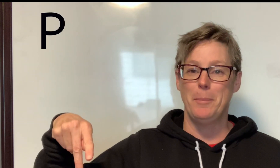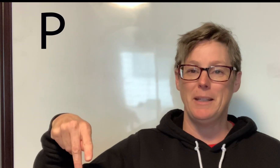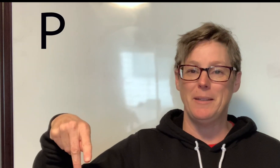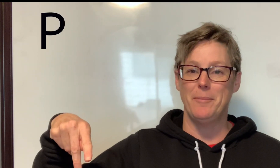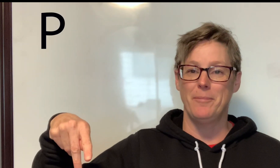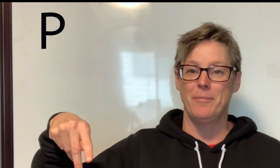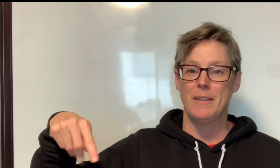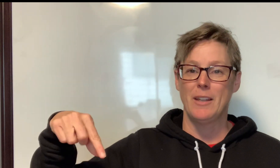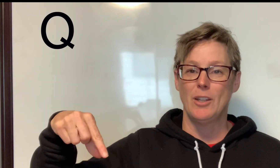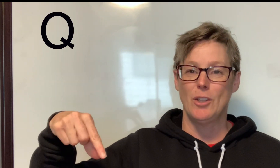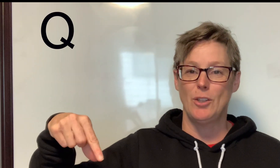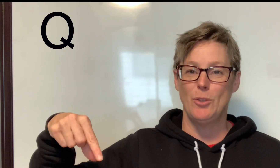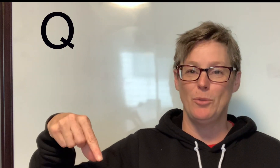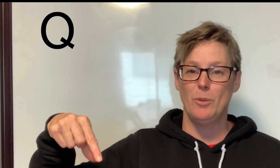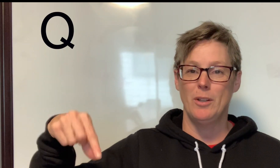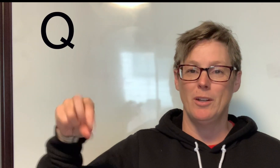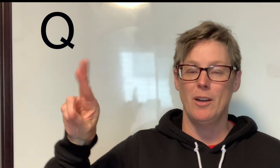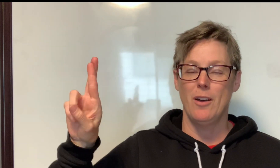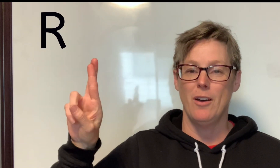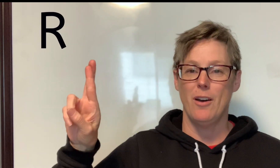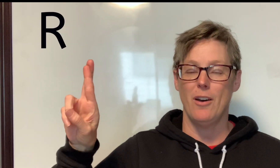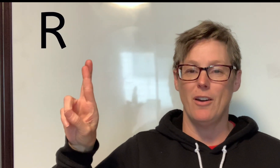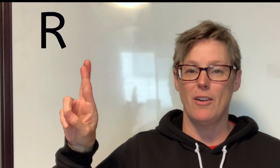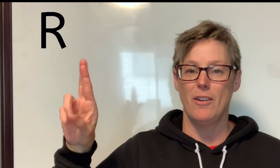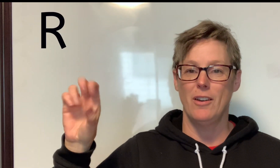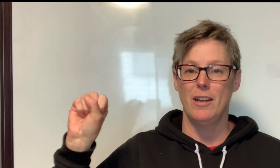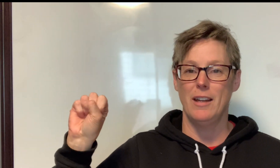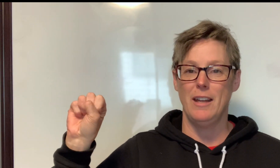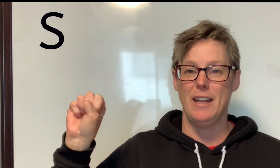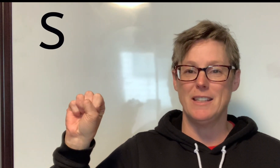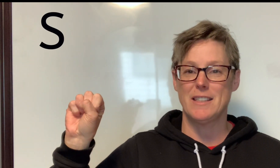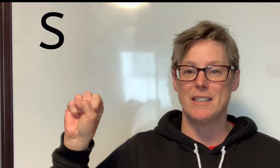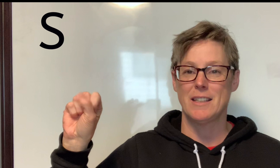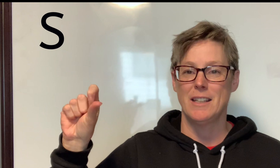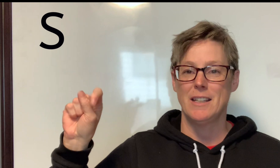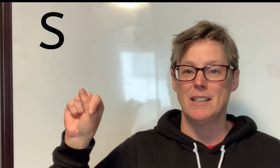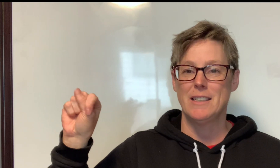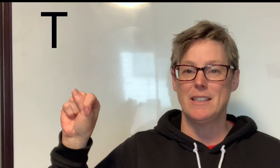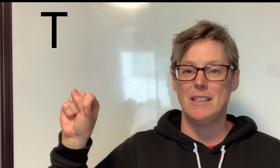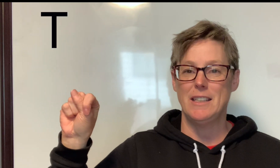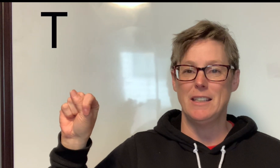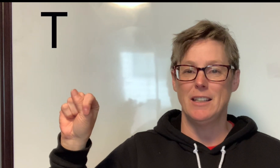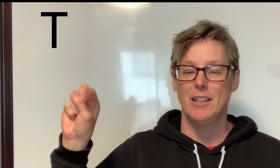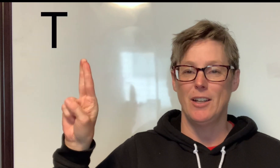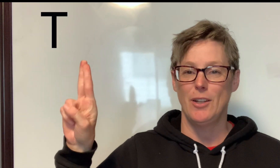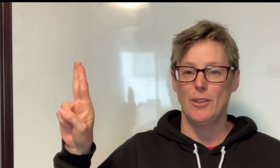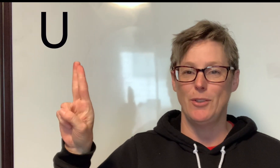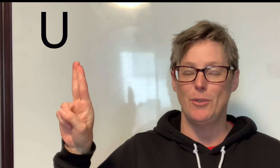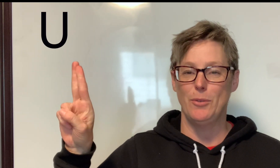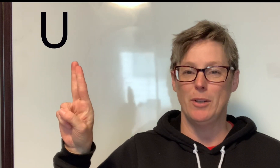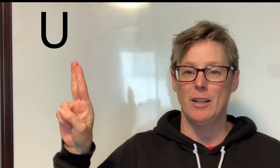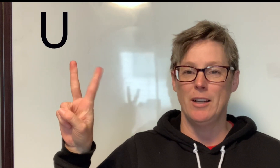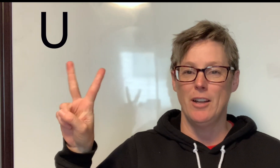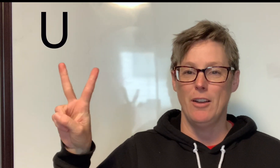p q r